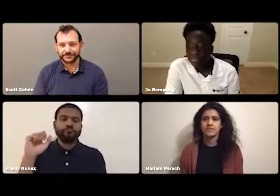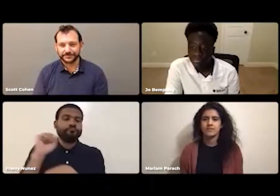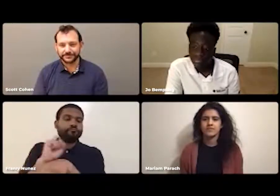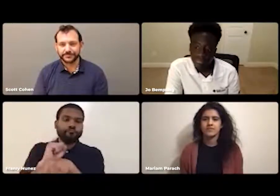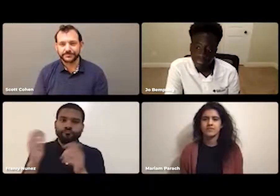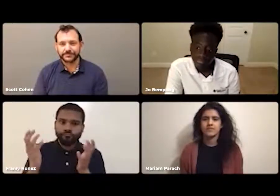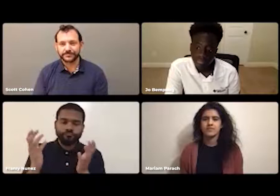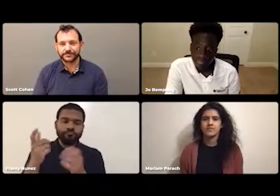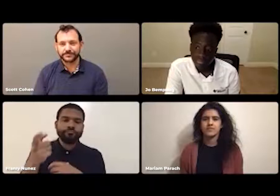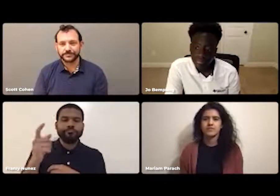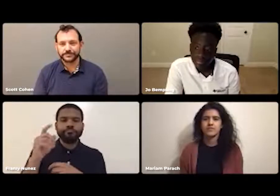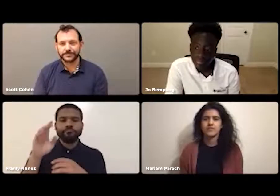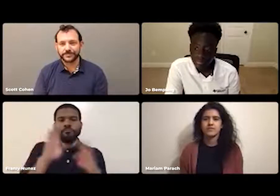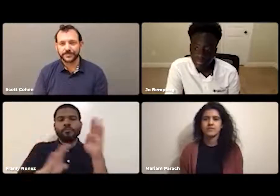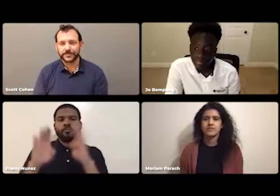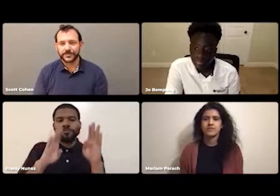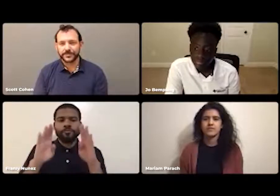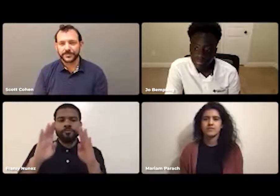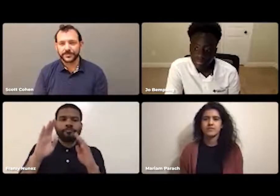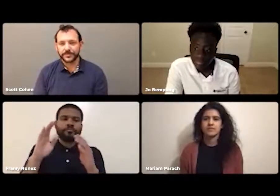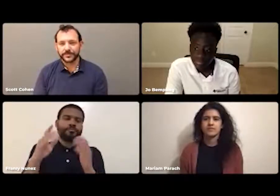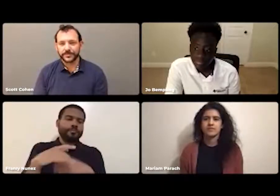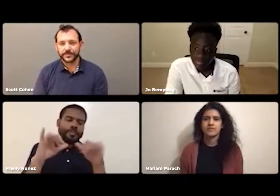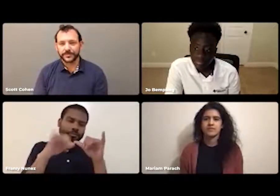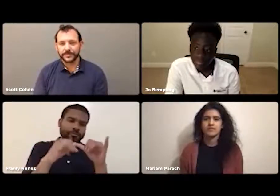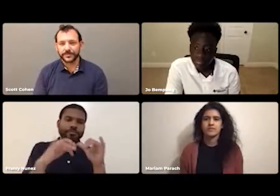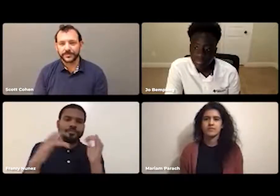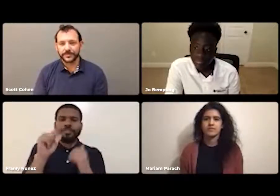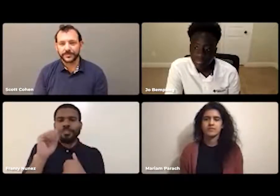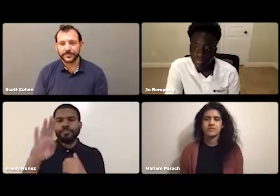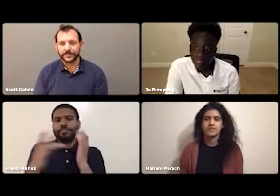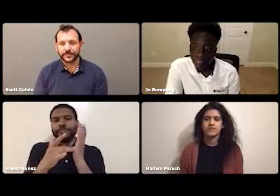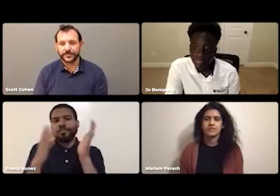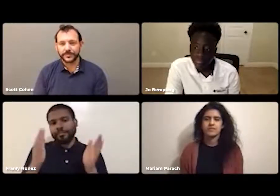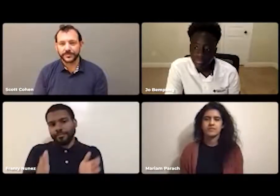I'm here in Massachusetts.